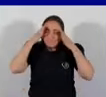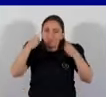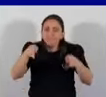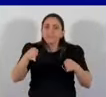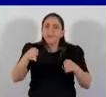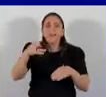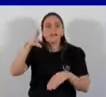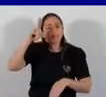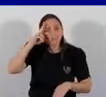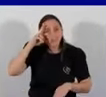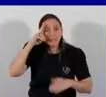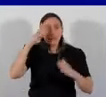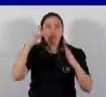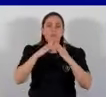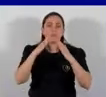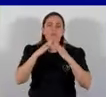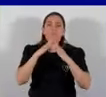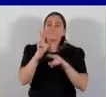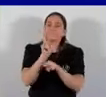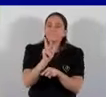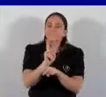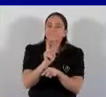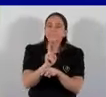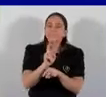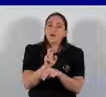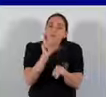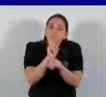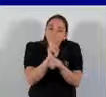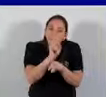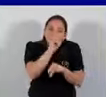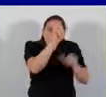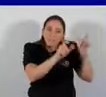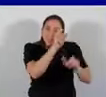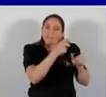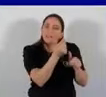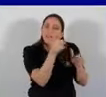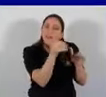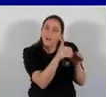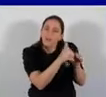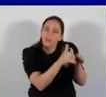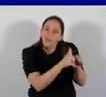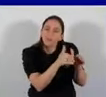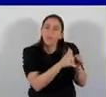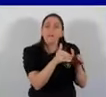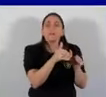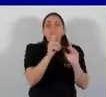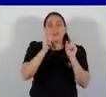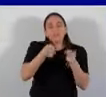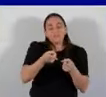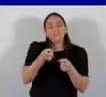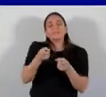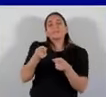We put respect for property rights as the highest priority Not only to protect that